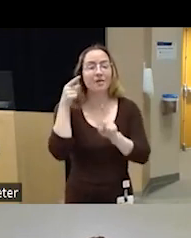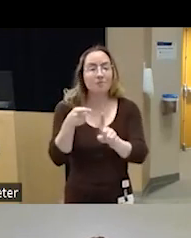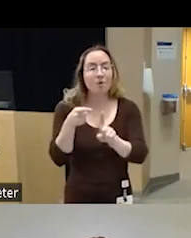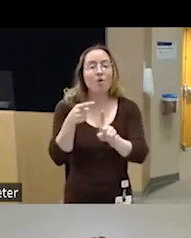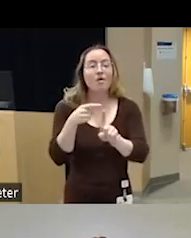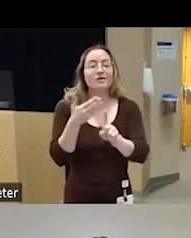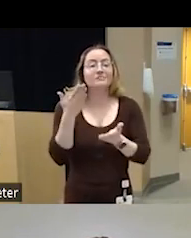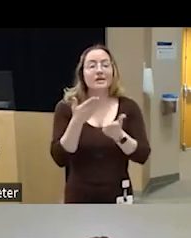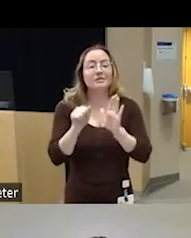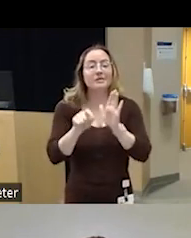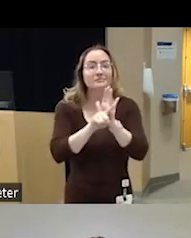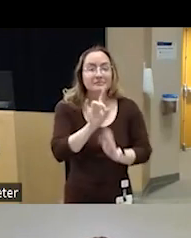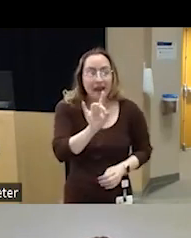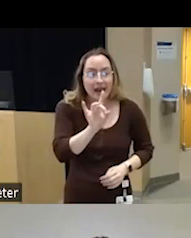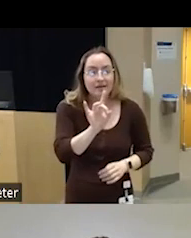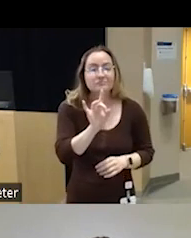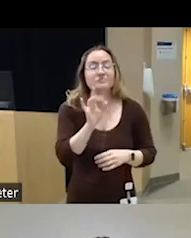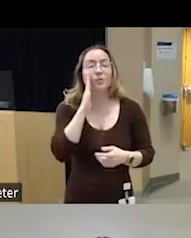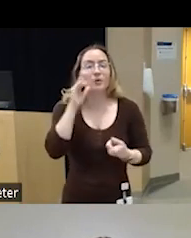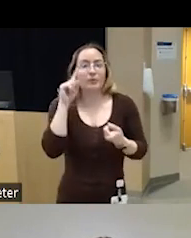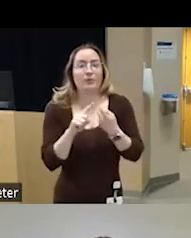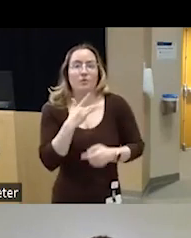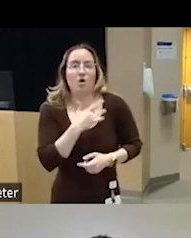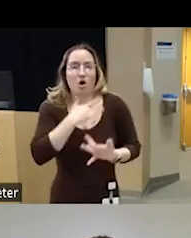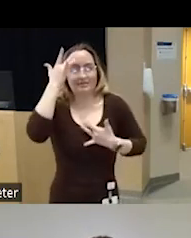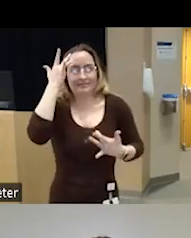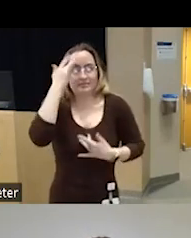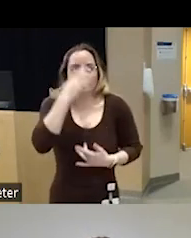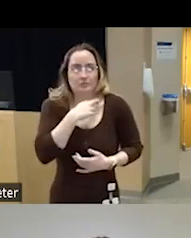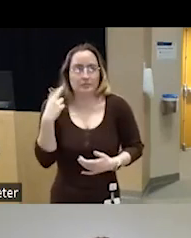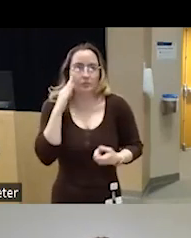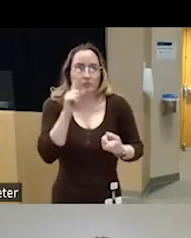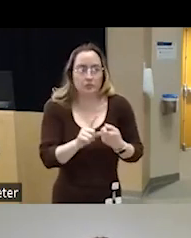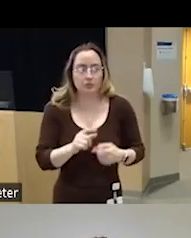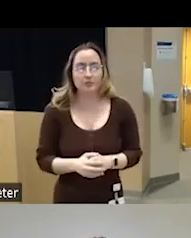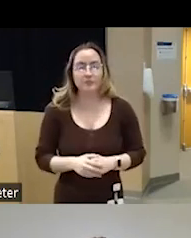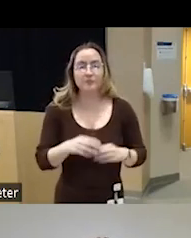in coronary heart disease risk. Going down when you have hypertension by